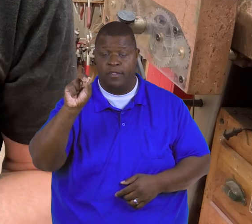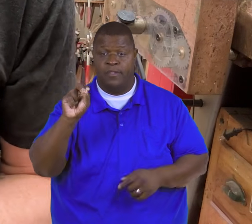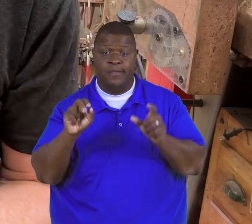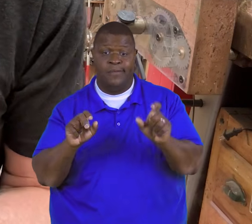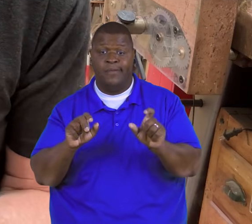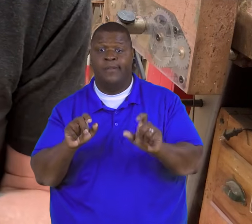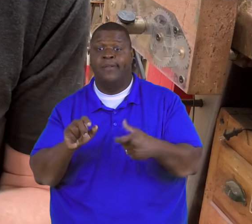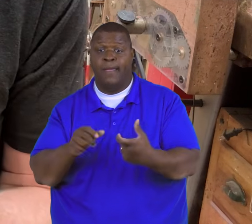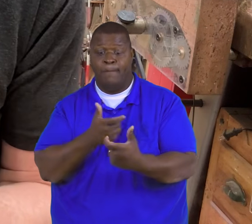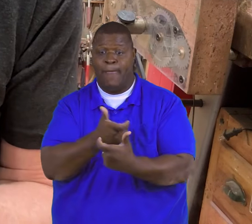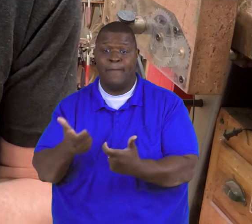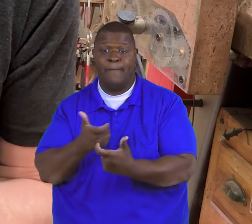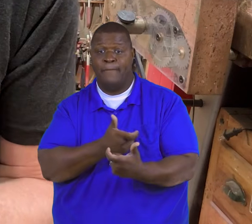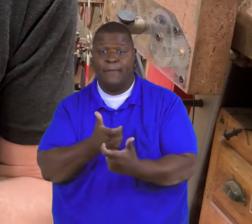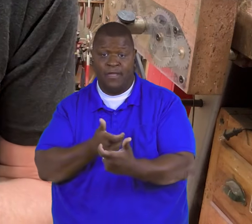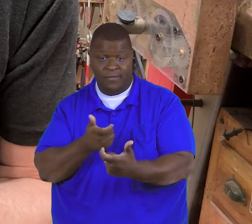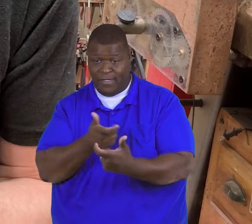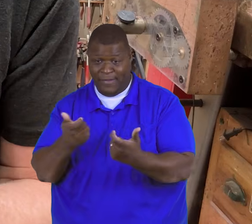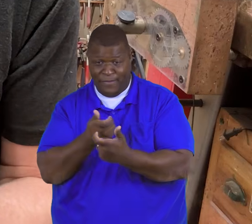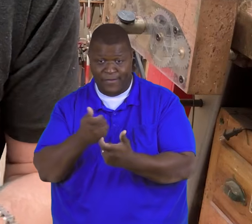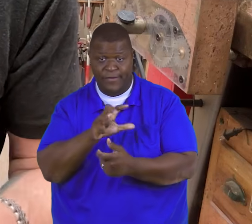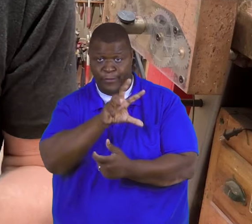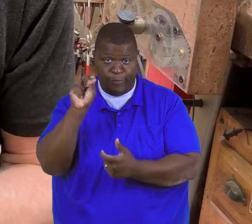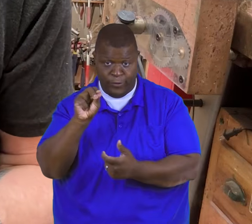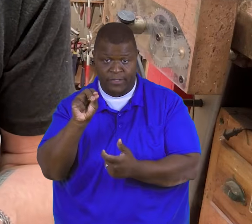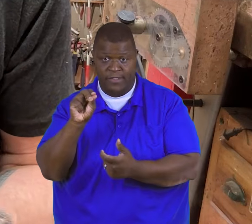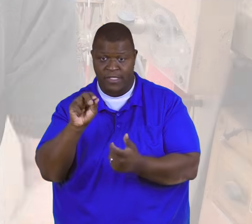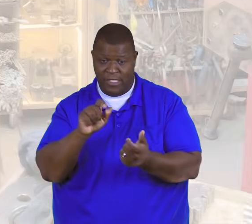28, 30 pieces. [metal rubbing] Oh, that feels great.